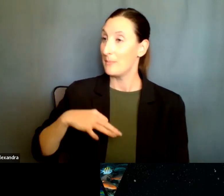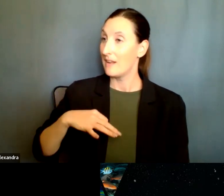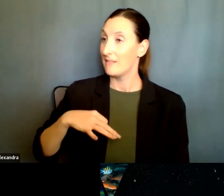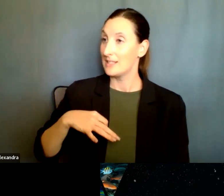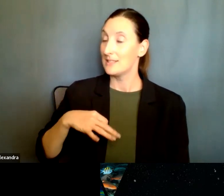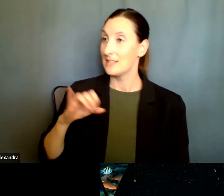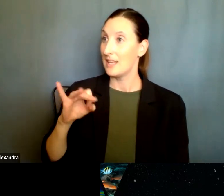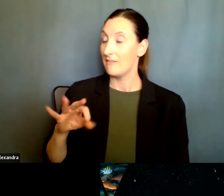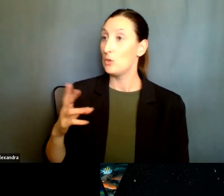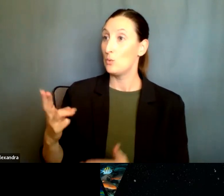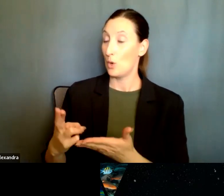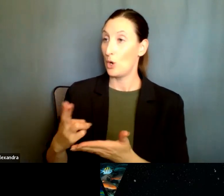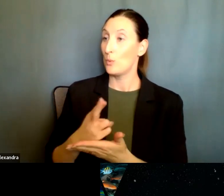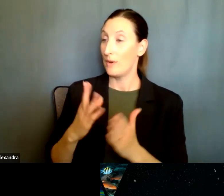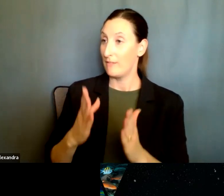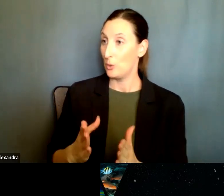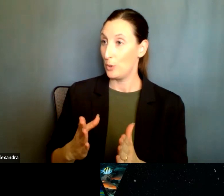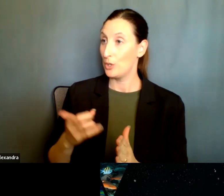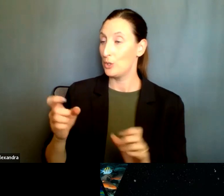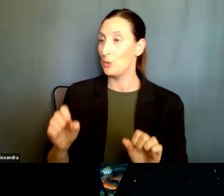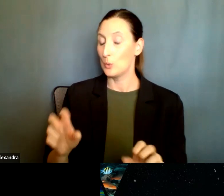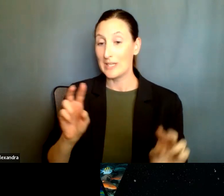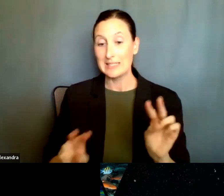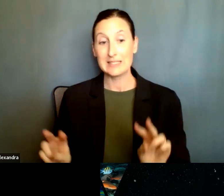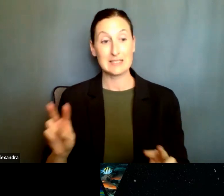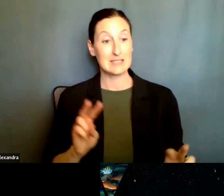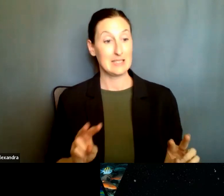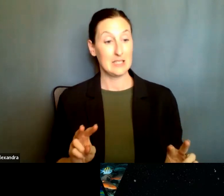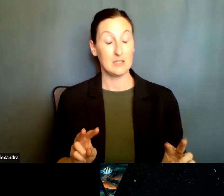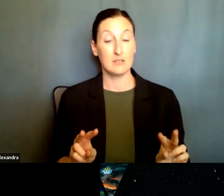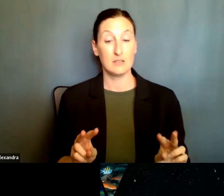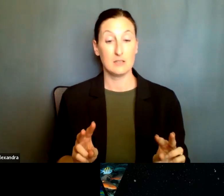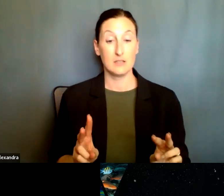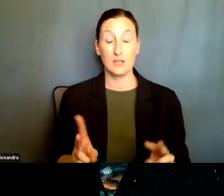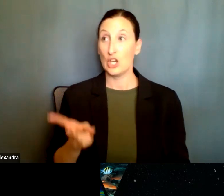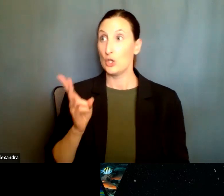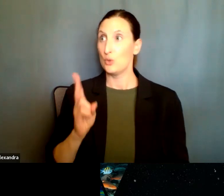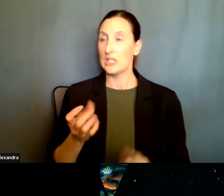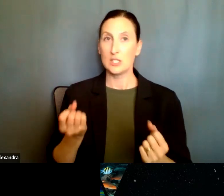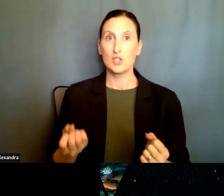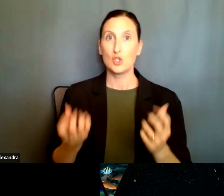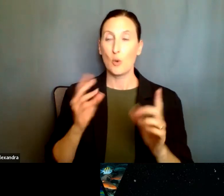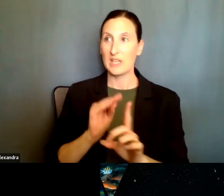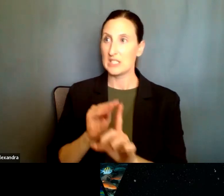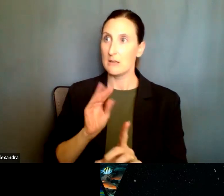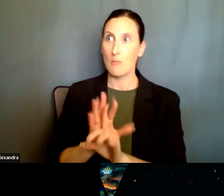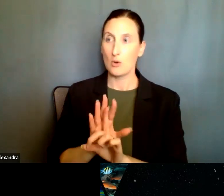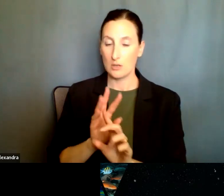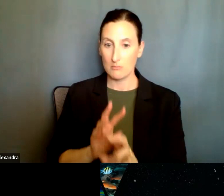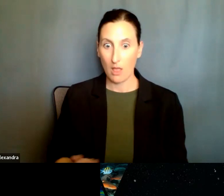You get a breadth of exposure that's really hard to get in a normal